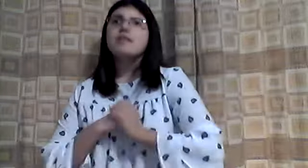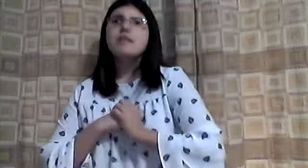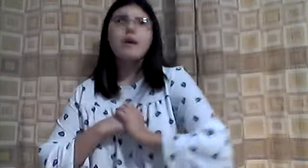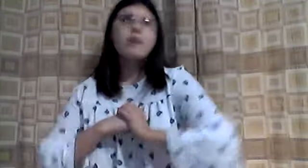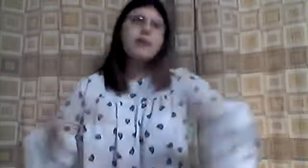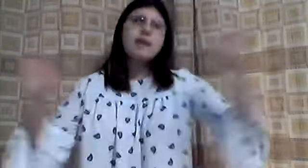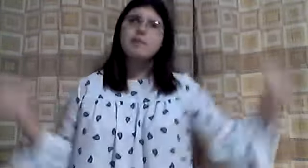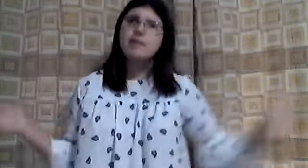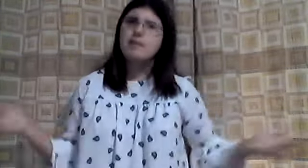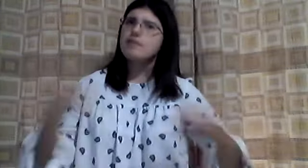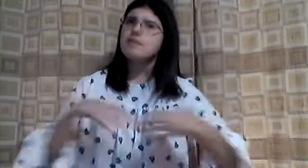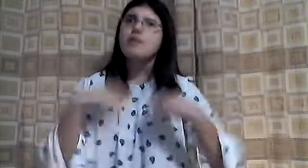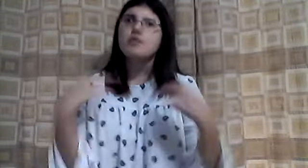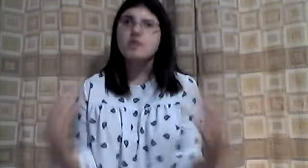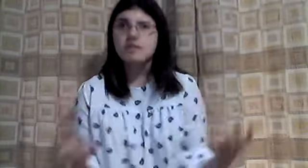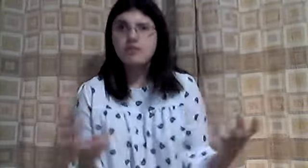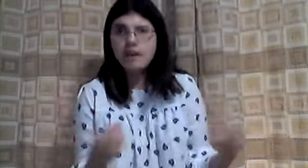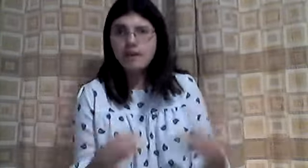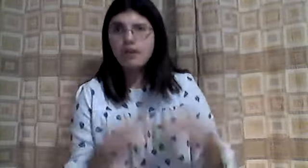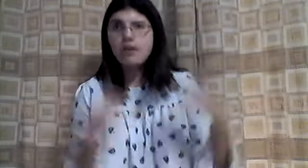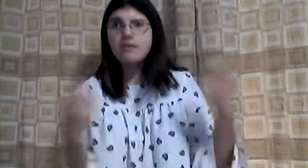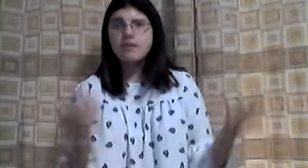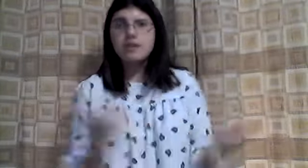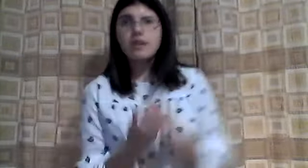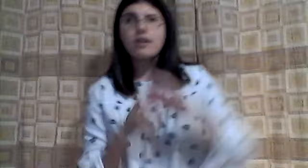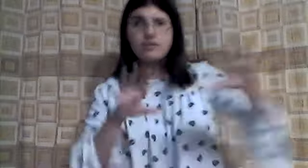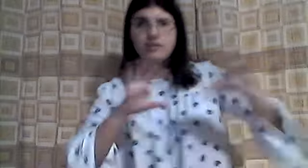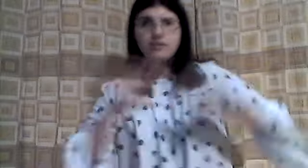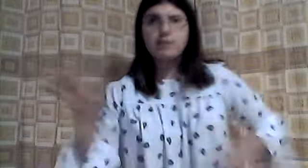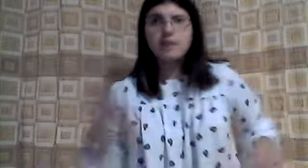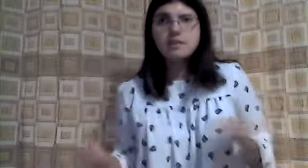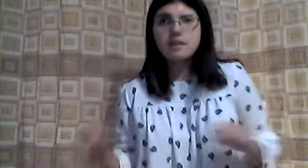After running away, they spread the news about Jesus Christ in other places.